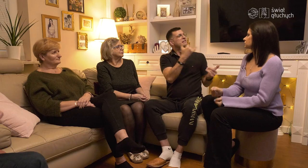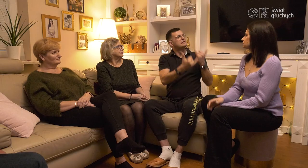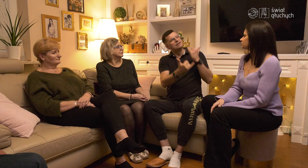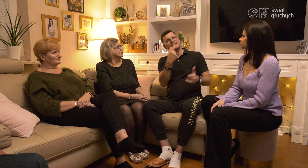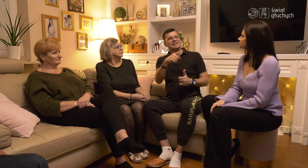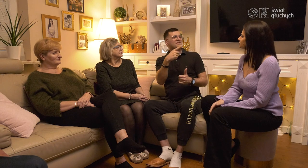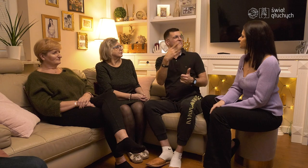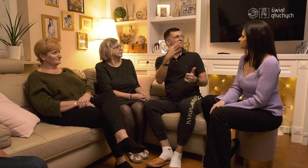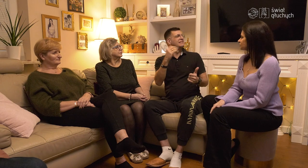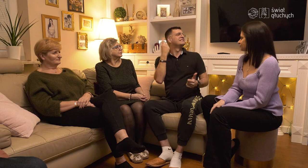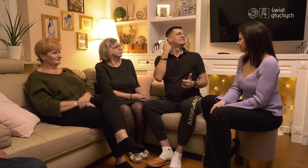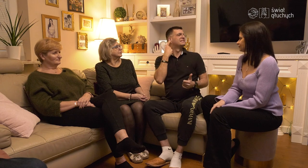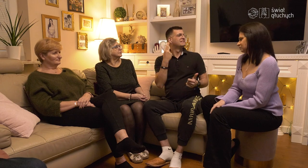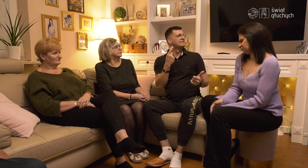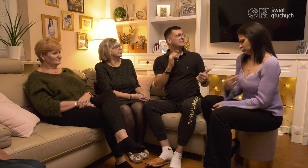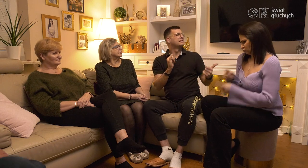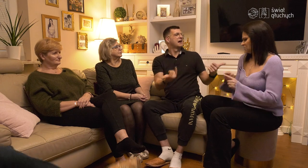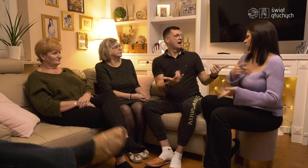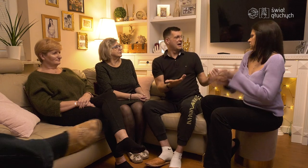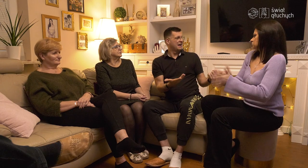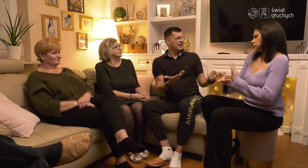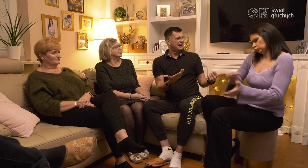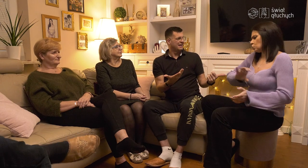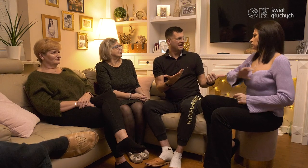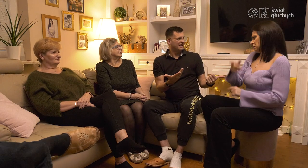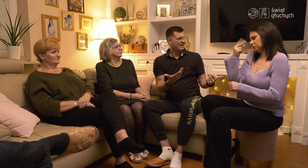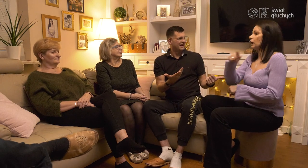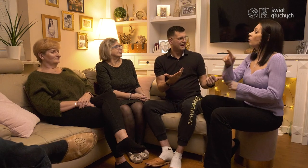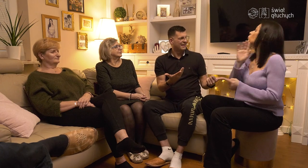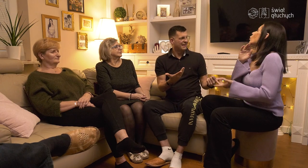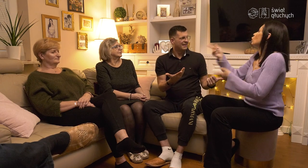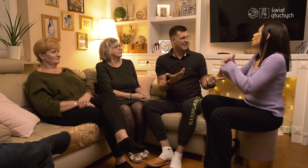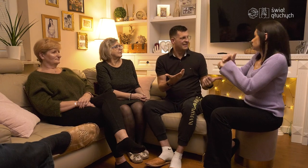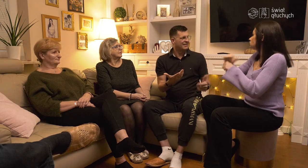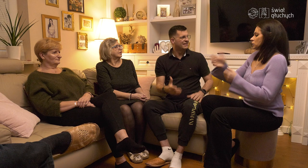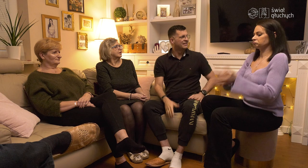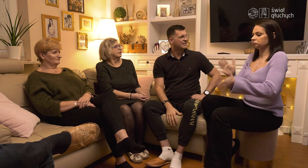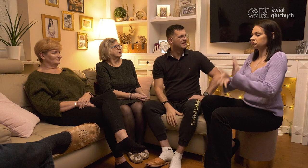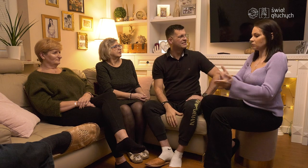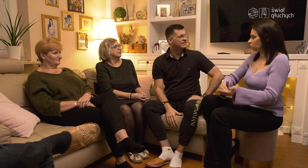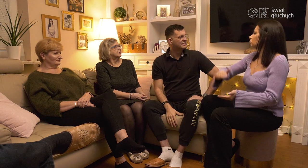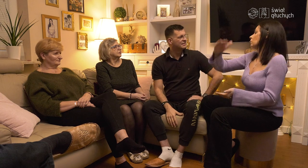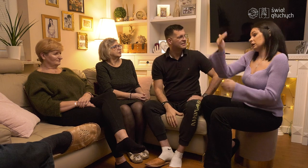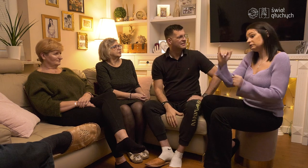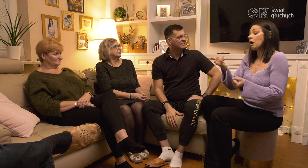[Rafał]: Listen, and how would you feel if Maks and Dawid were hearing? [Monika]: Normally, I would signing to them, they would be CODA. My friend did that too, she has been signing to the child since he was a baby.